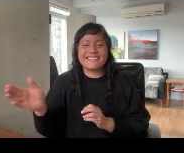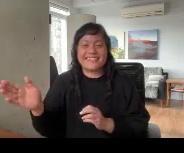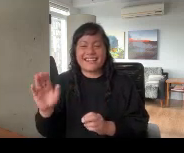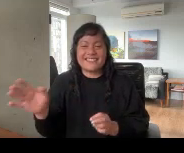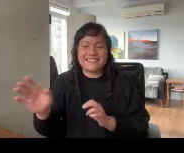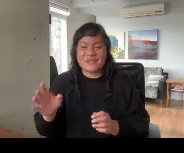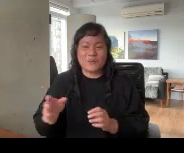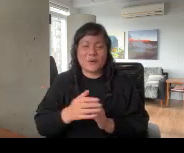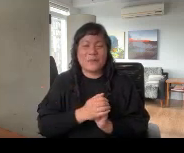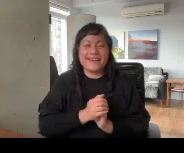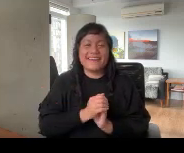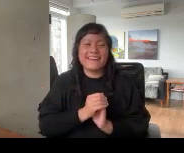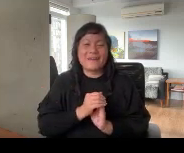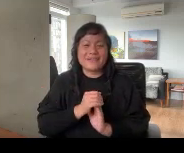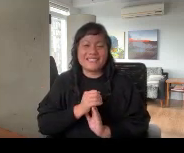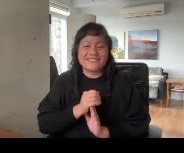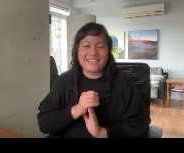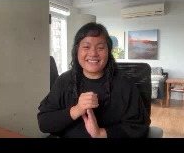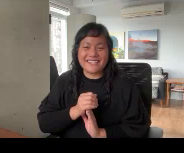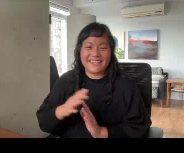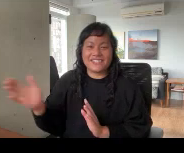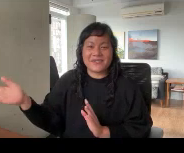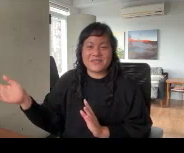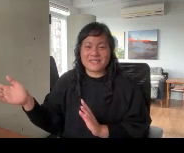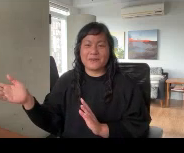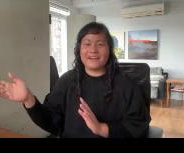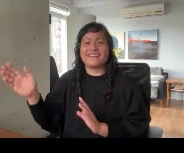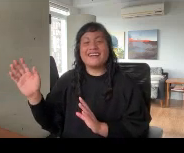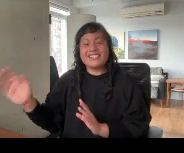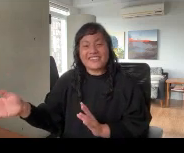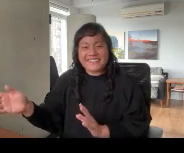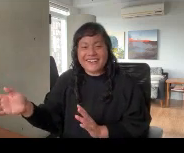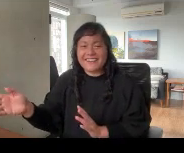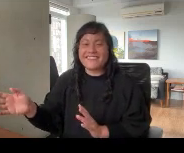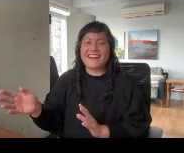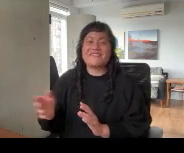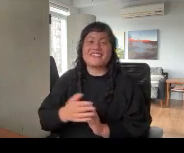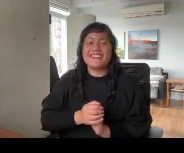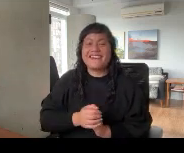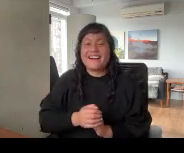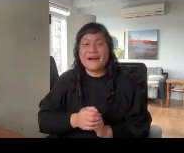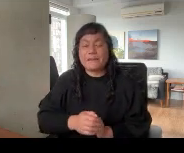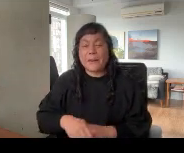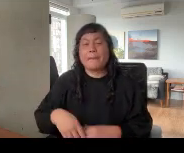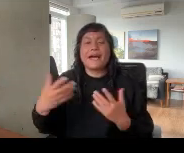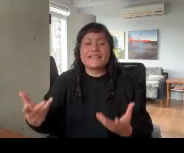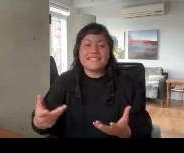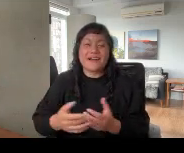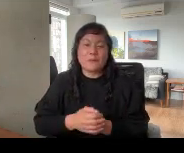really interesting throwback image of the Indiana Jones inspired Treasure Hunt graphic. But at the